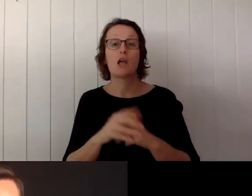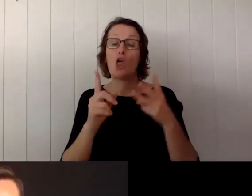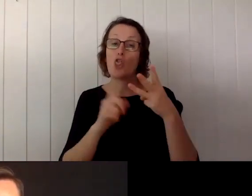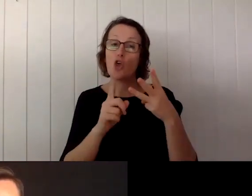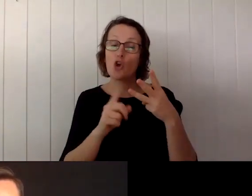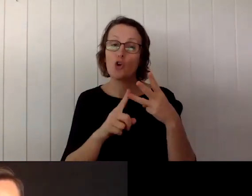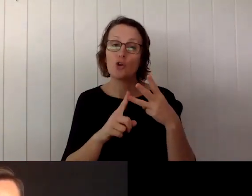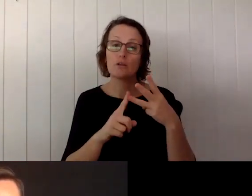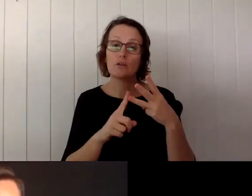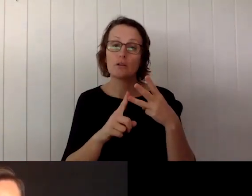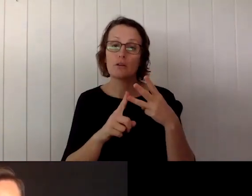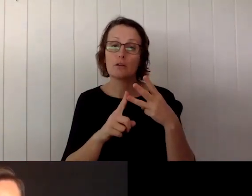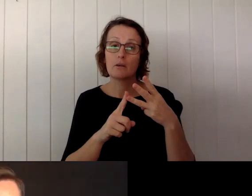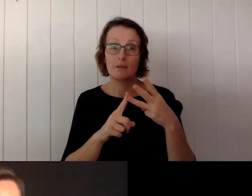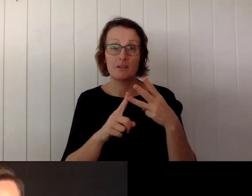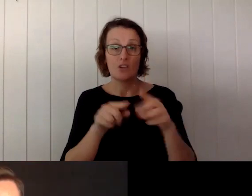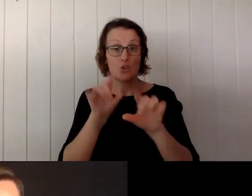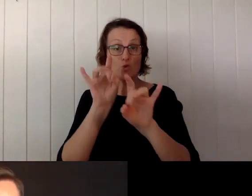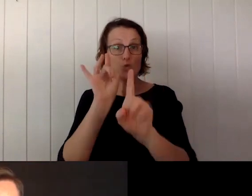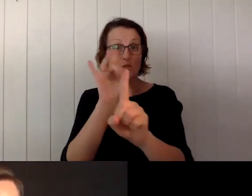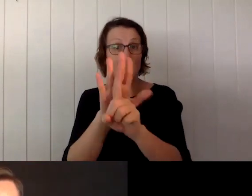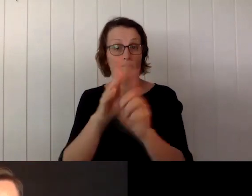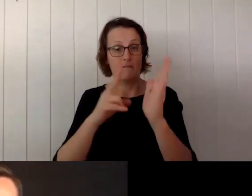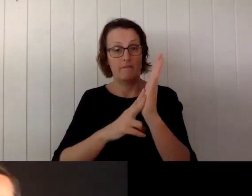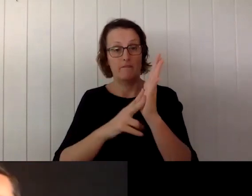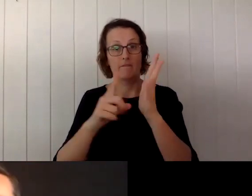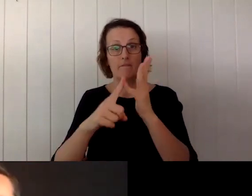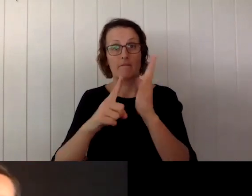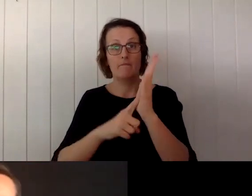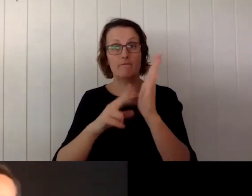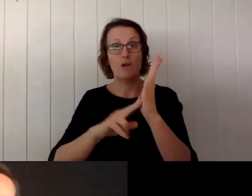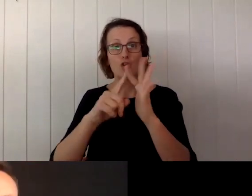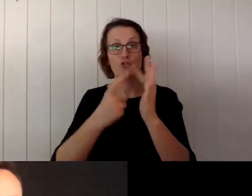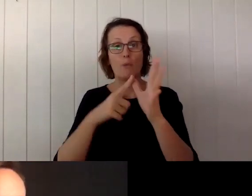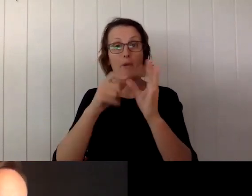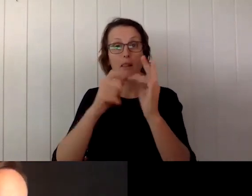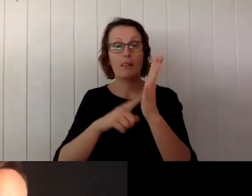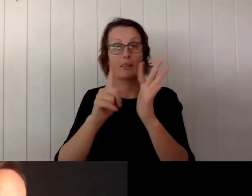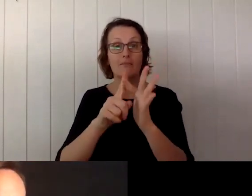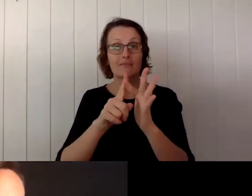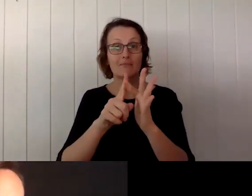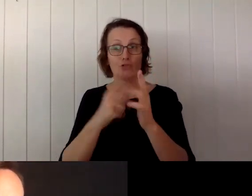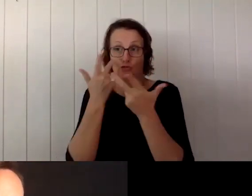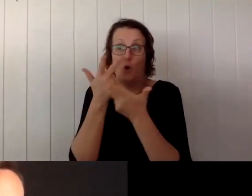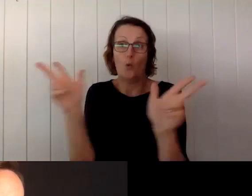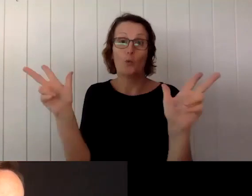would be, "Be really vulnerable in this time." Your vulnerability will be the door that invites other people to step forward and share